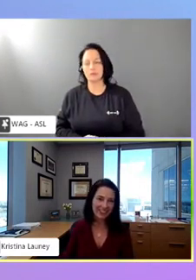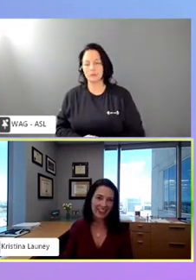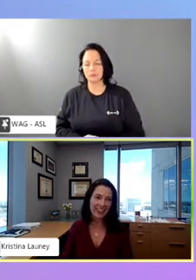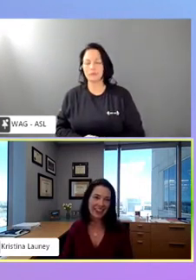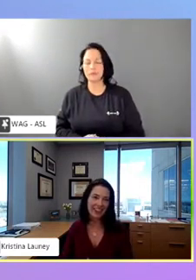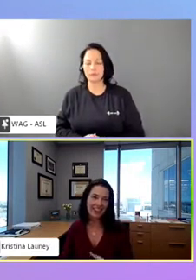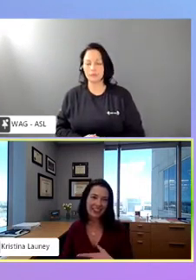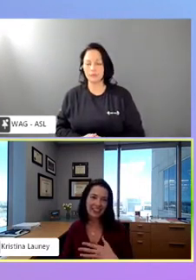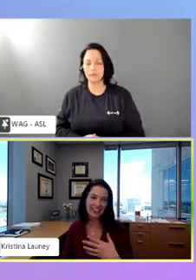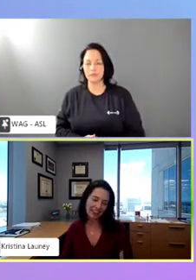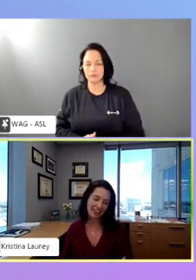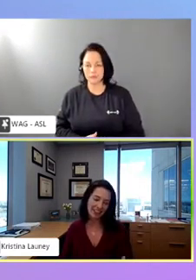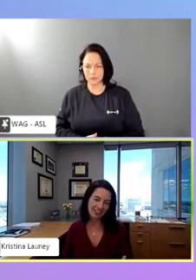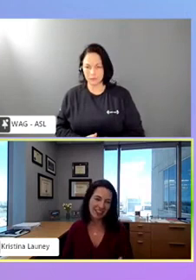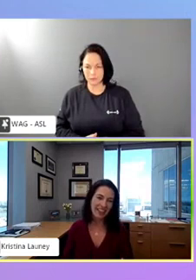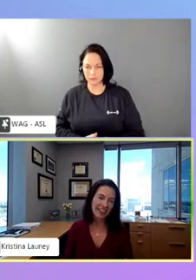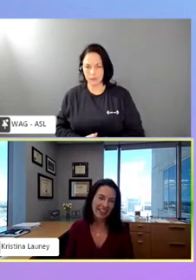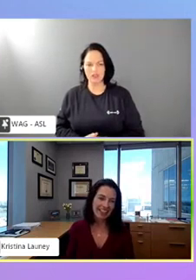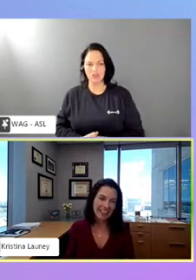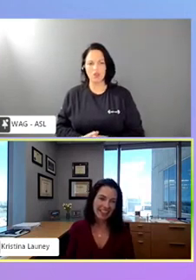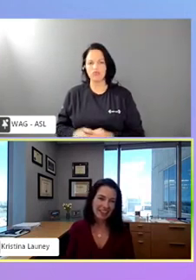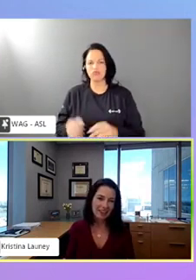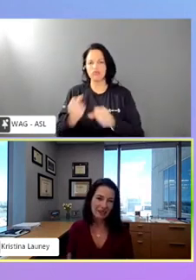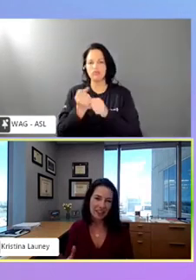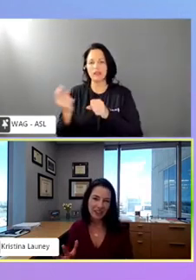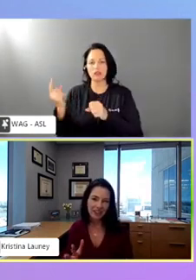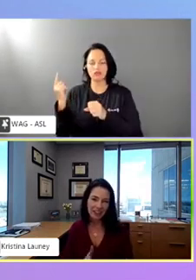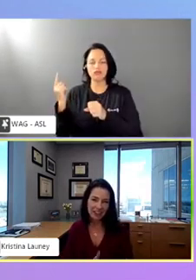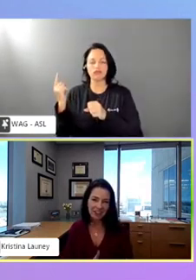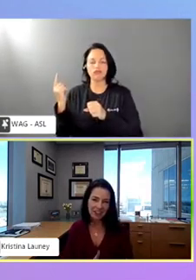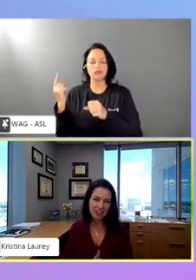rest of what happened there because